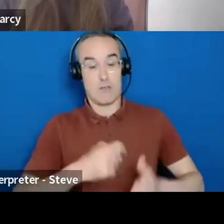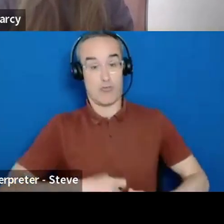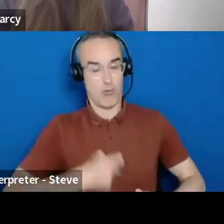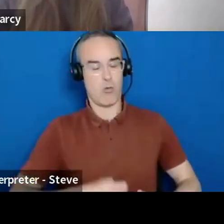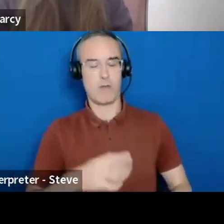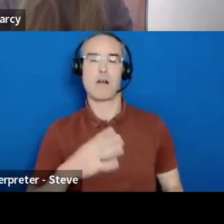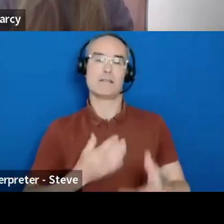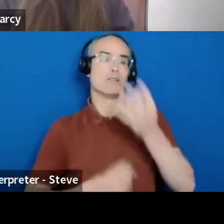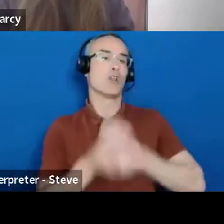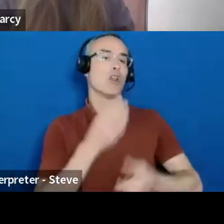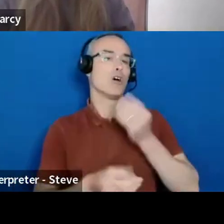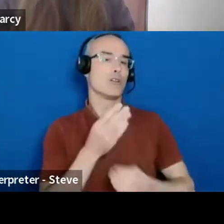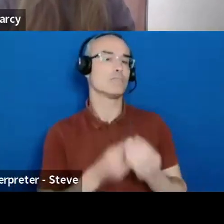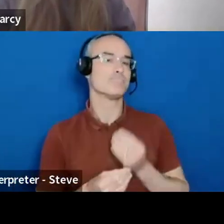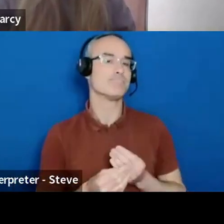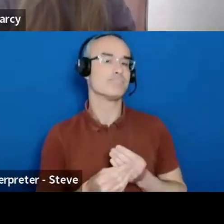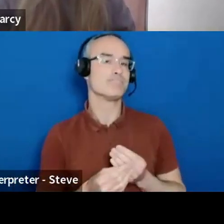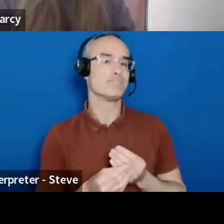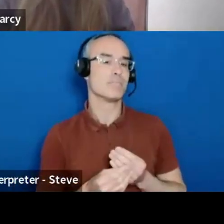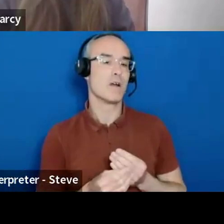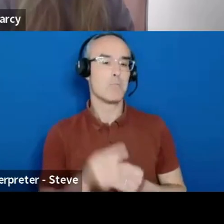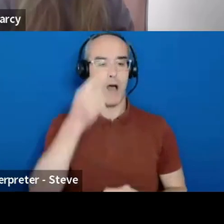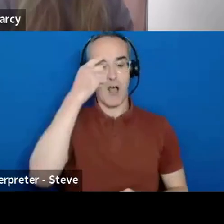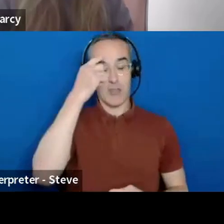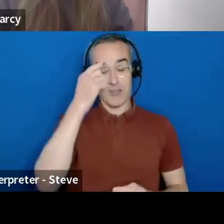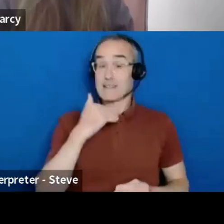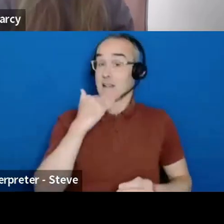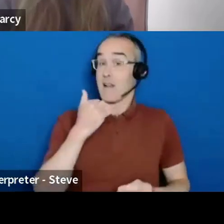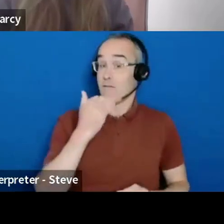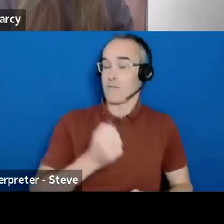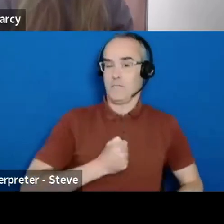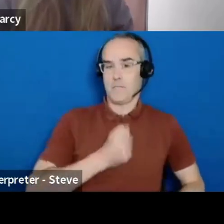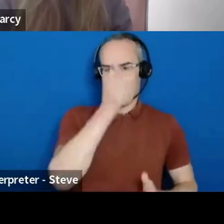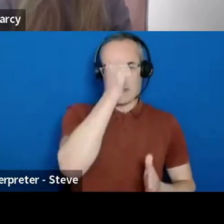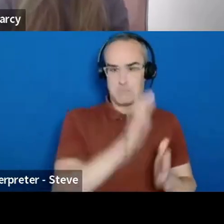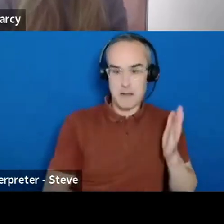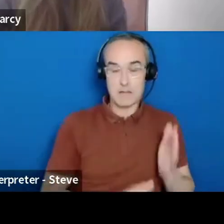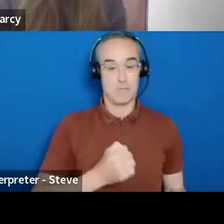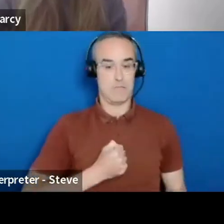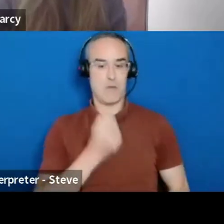But I think there's enough in my experience and my ability that makes it a good thing for me to